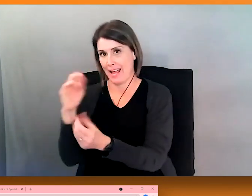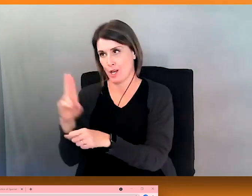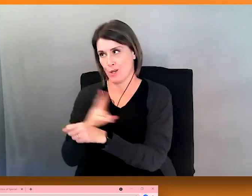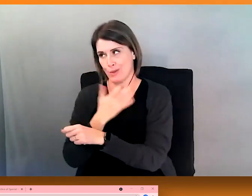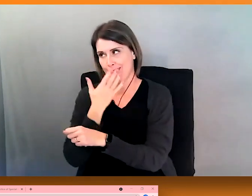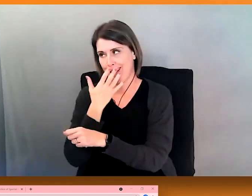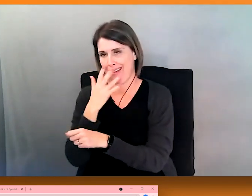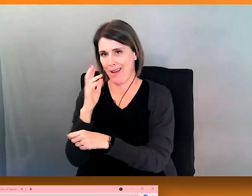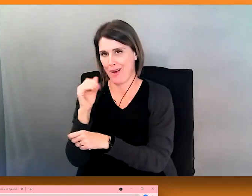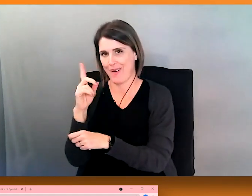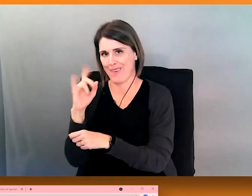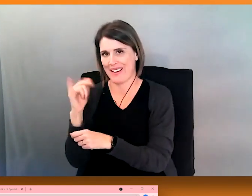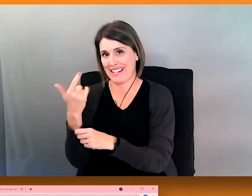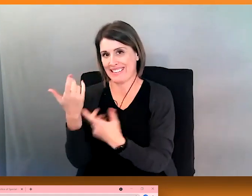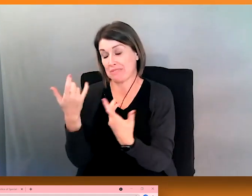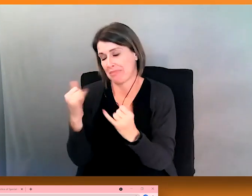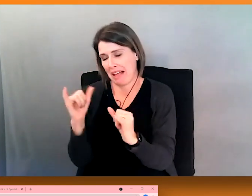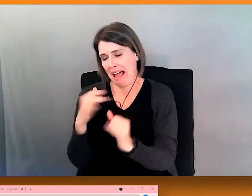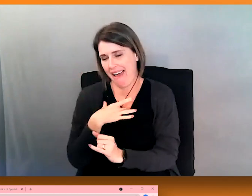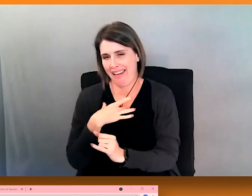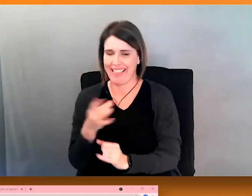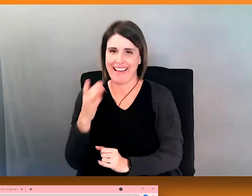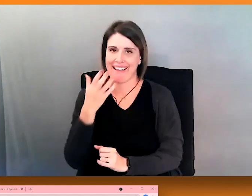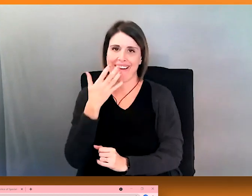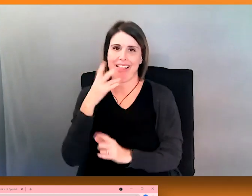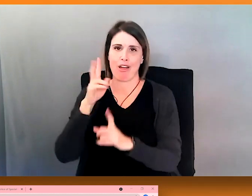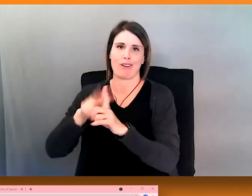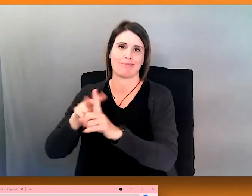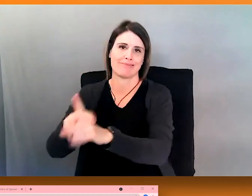so I really love the color coding.